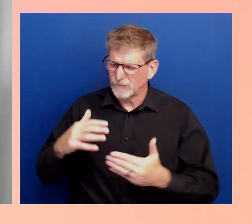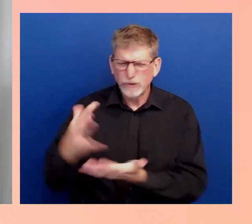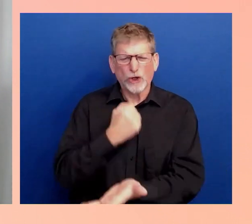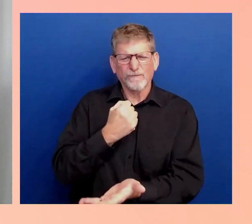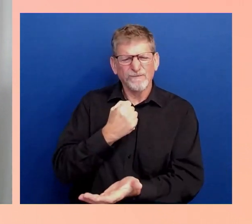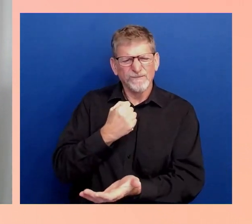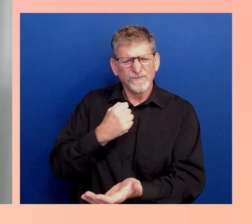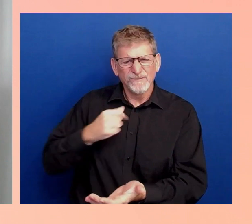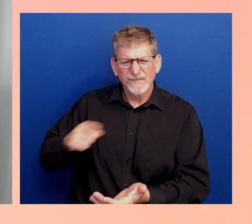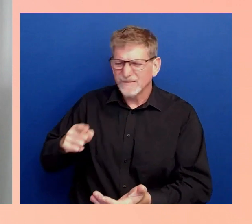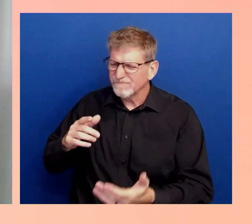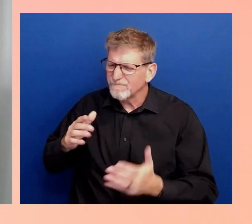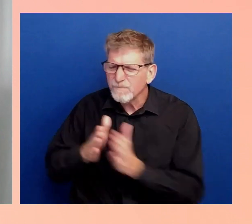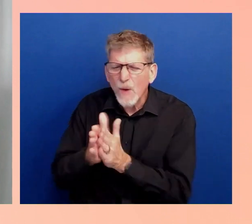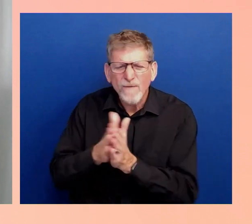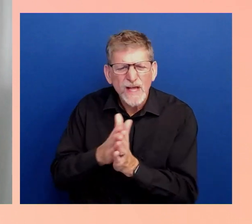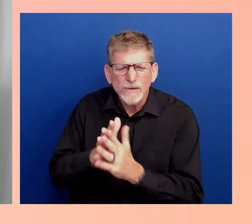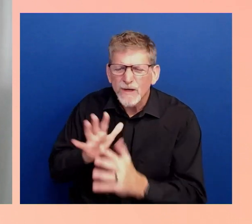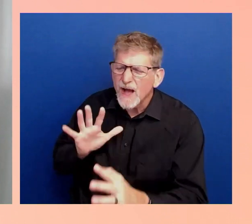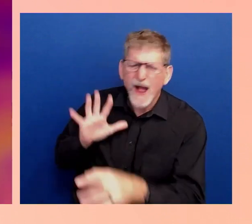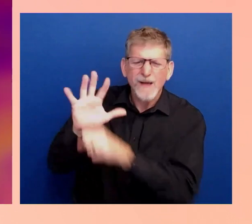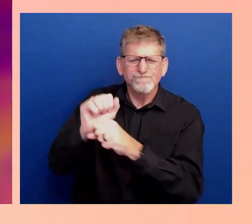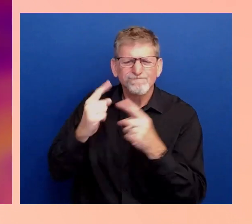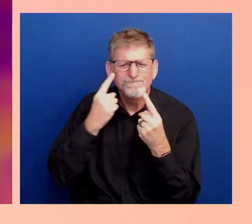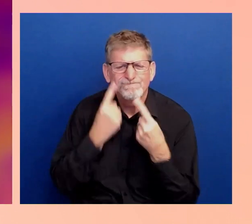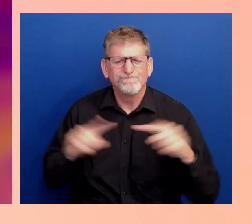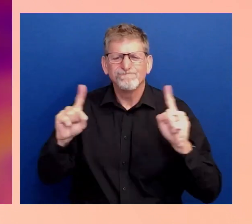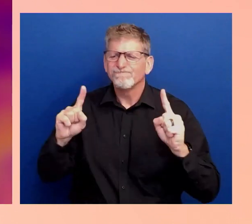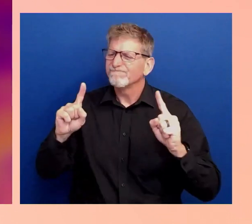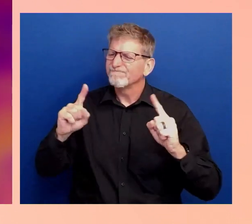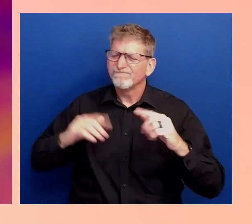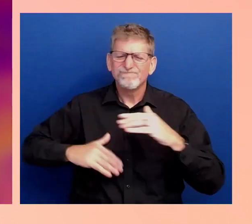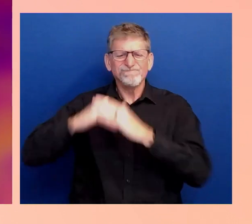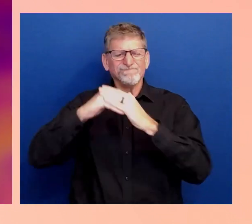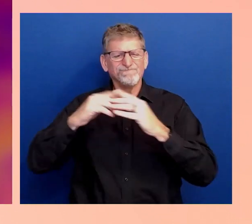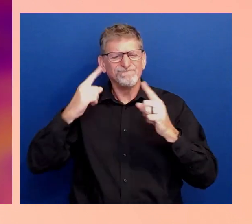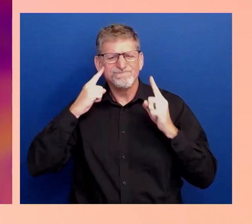your sexuality, your gender, your disability. I think the work that you three you're doing is